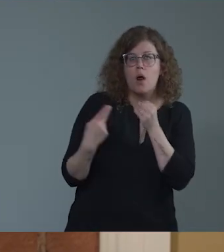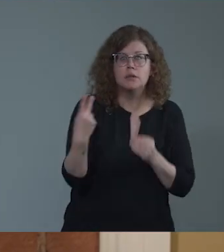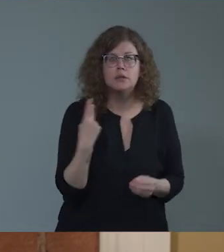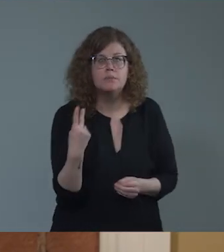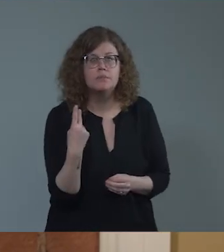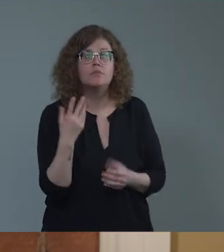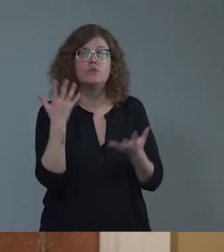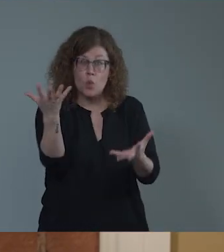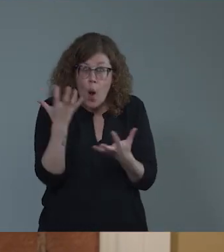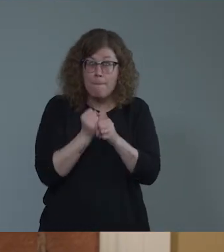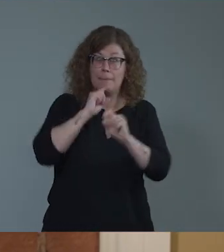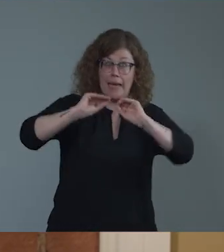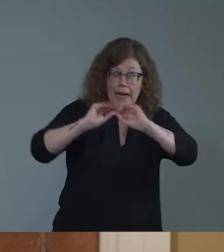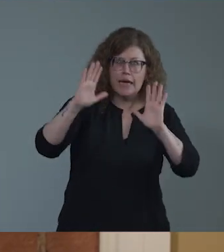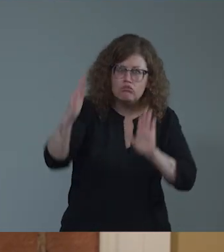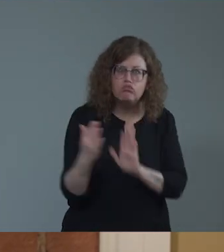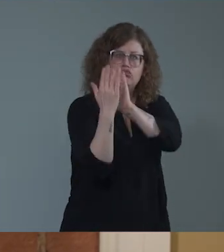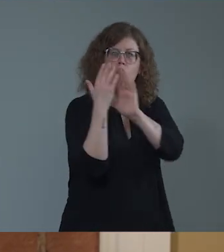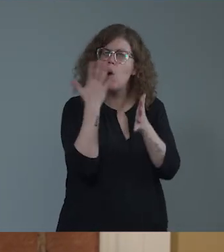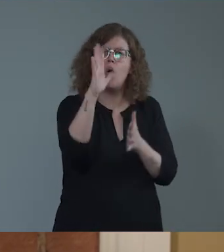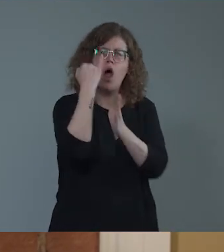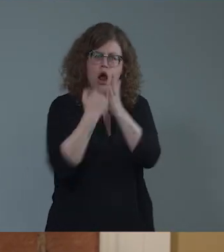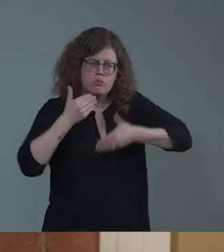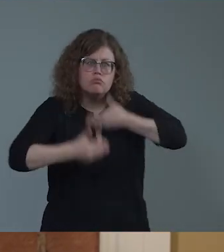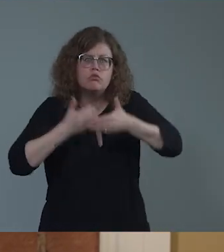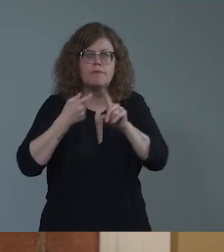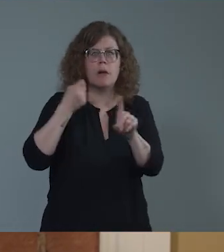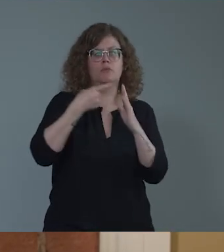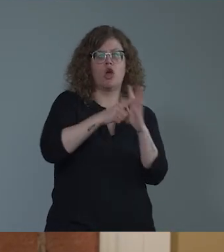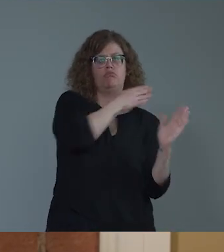It's here's what we agreed to about what you will deliver,